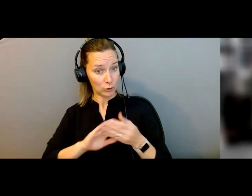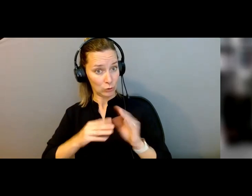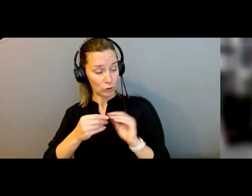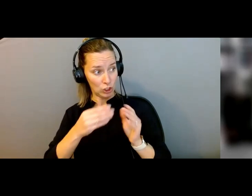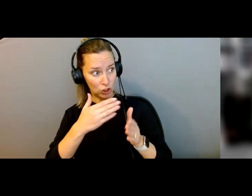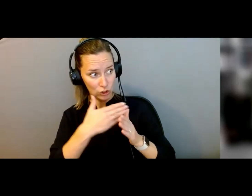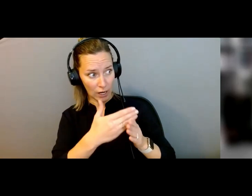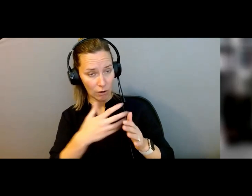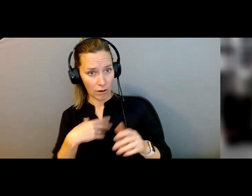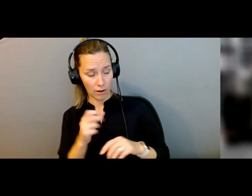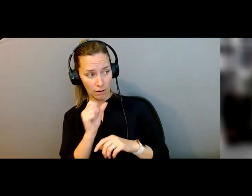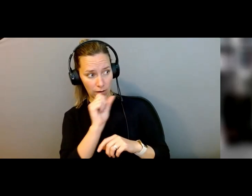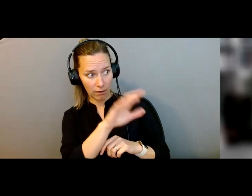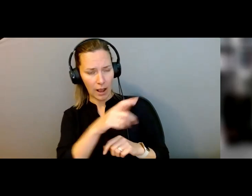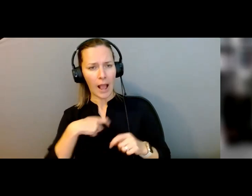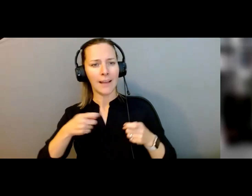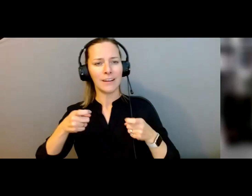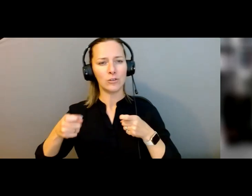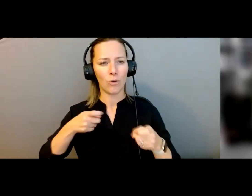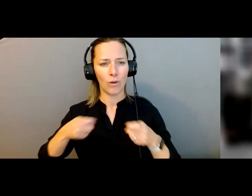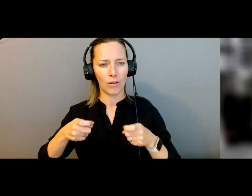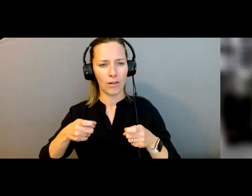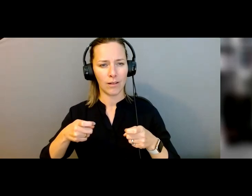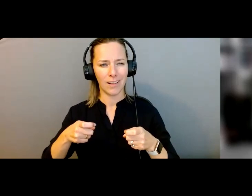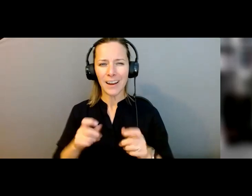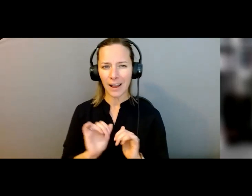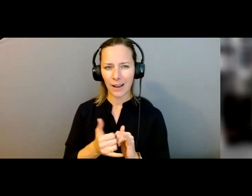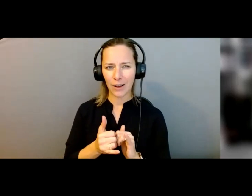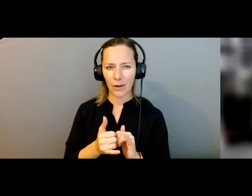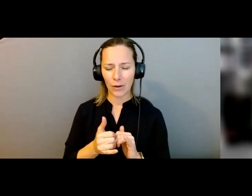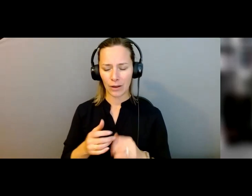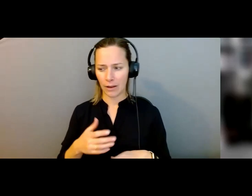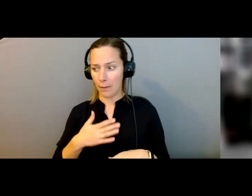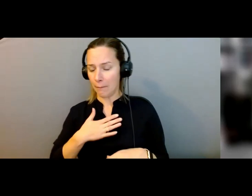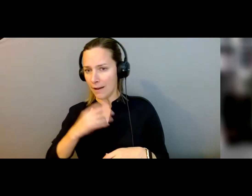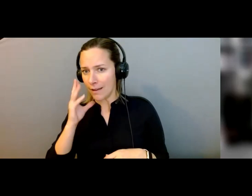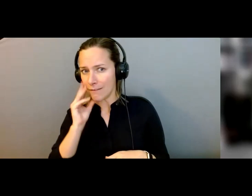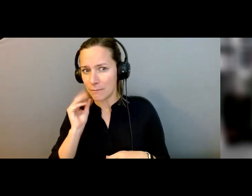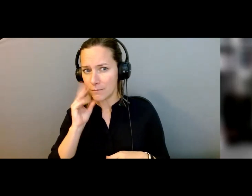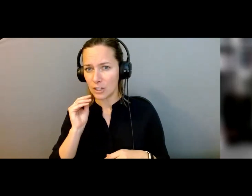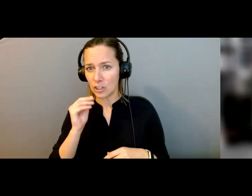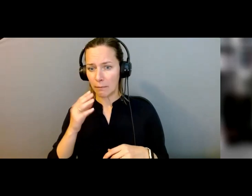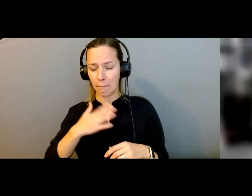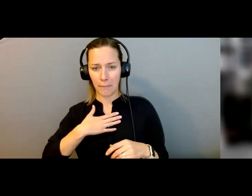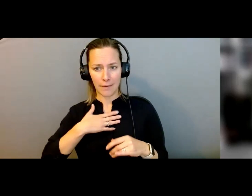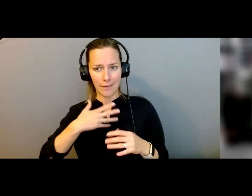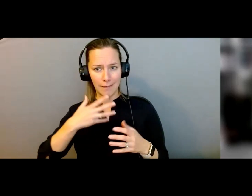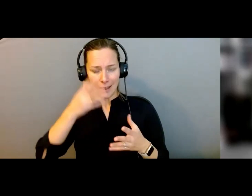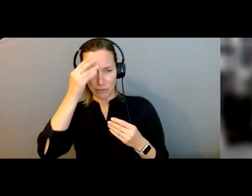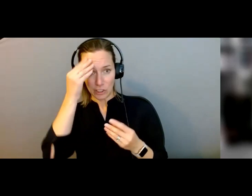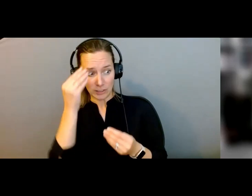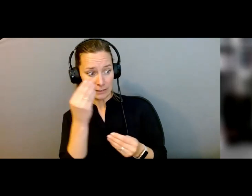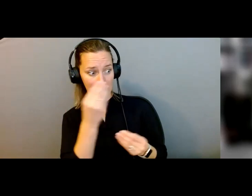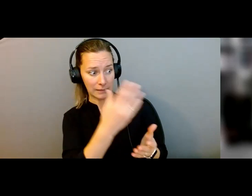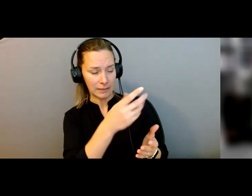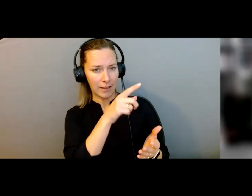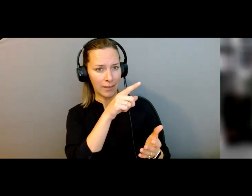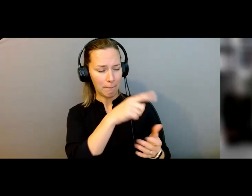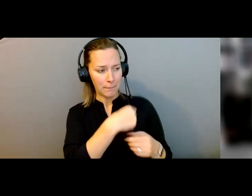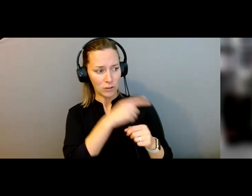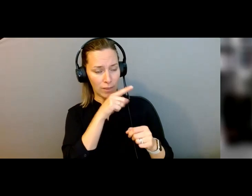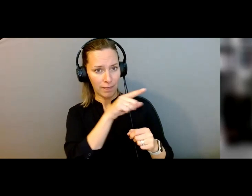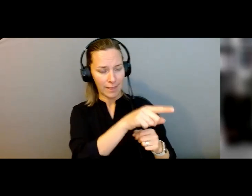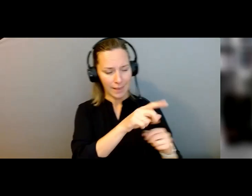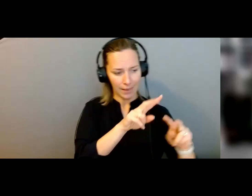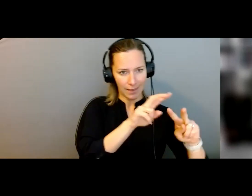Or how information about our experiences is disseminated in a way that allows us to continue